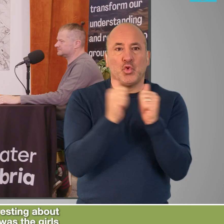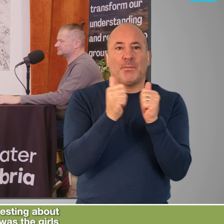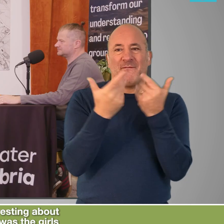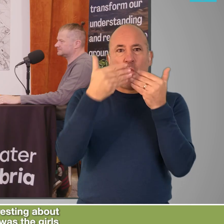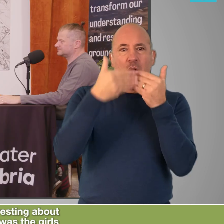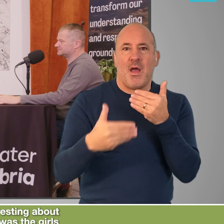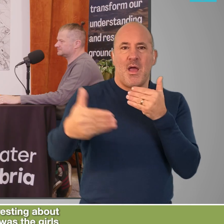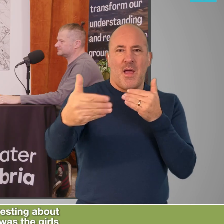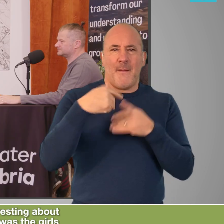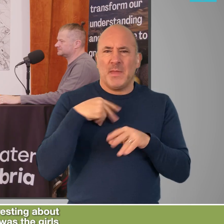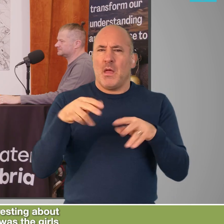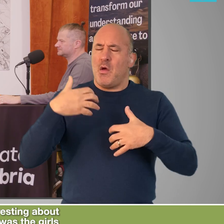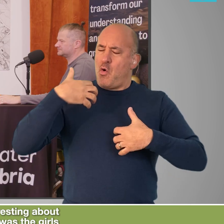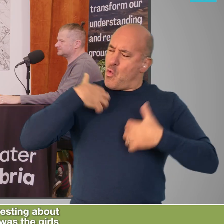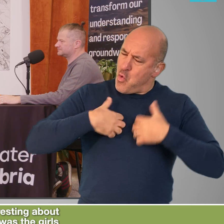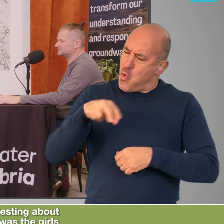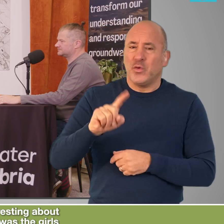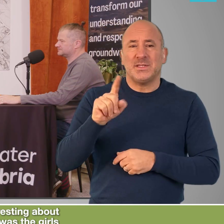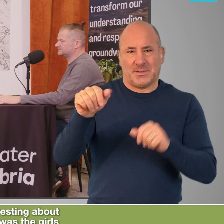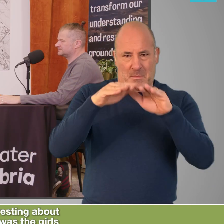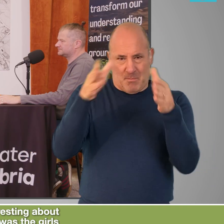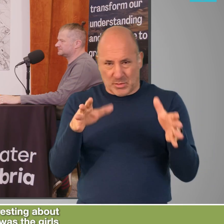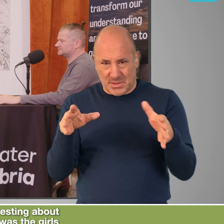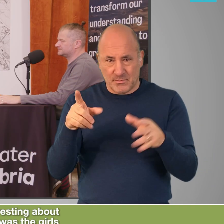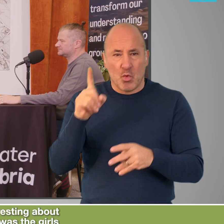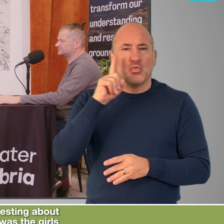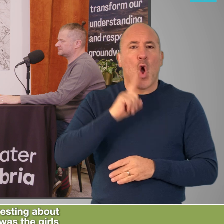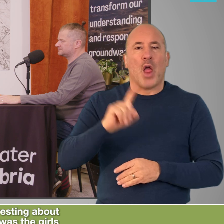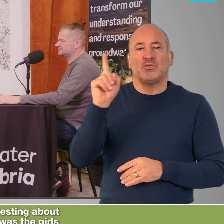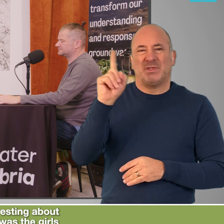But what I found interesting about this particular model was the girls